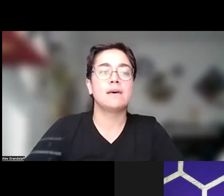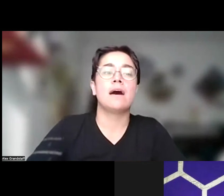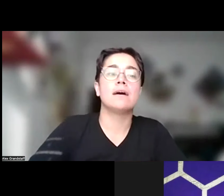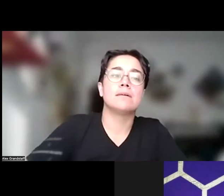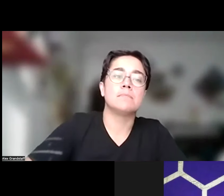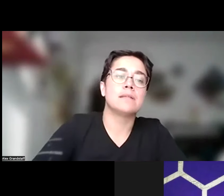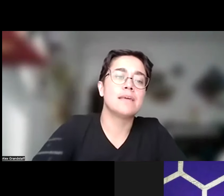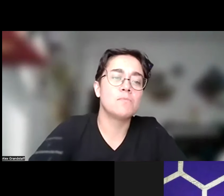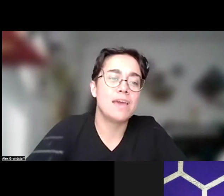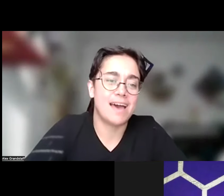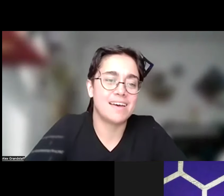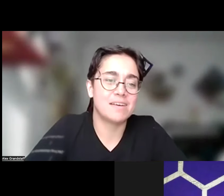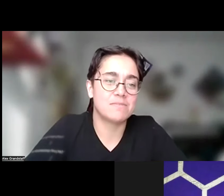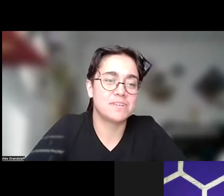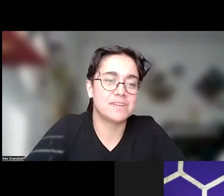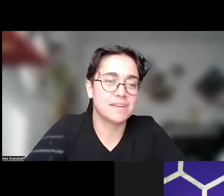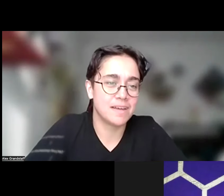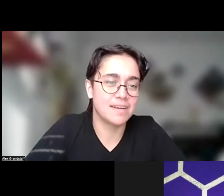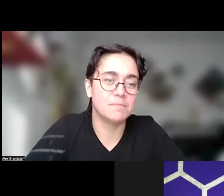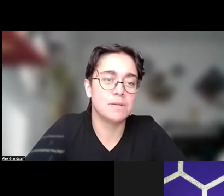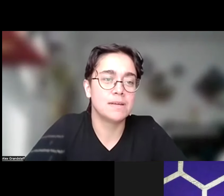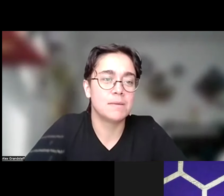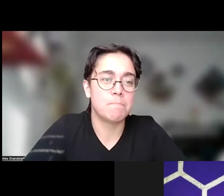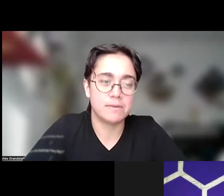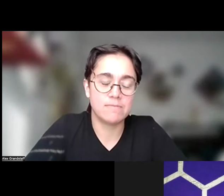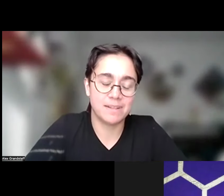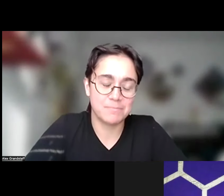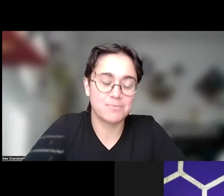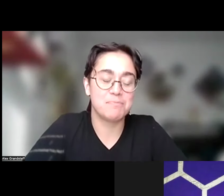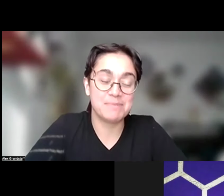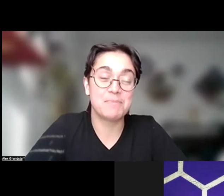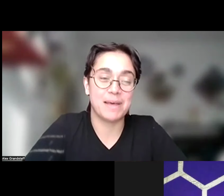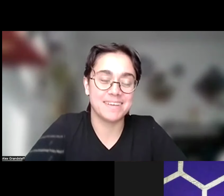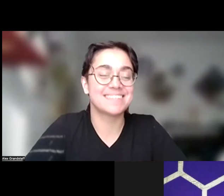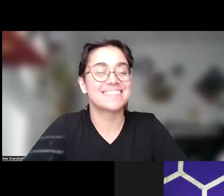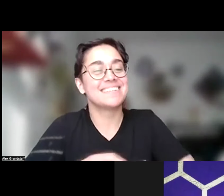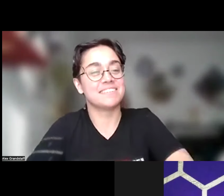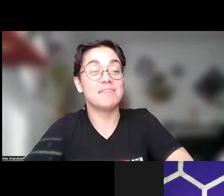Not everyone wants to take on the skin that is okay, I hope that helps.